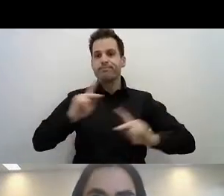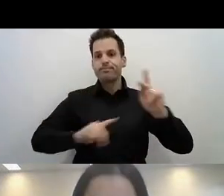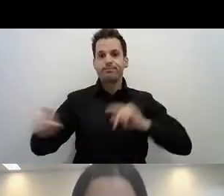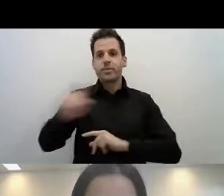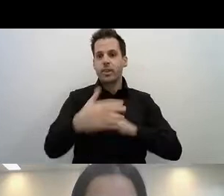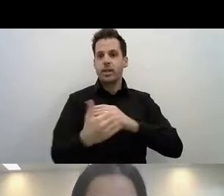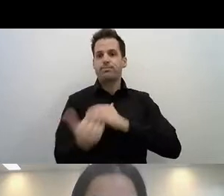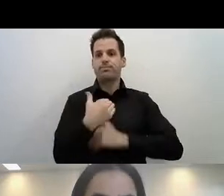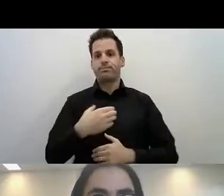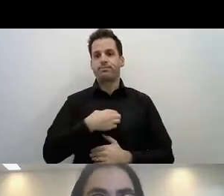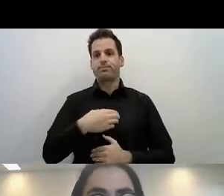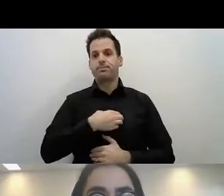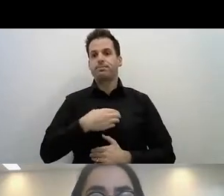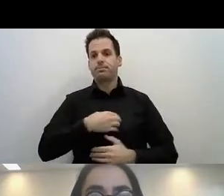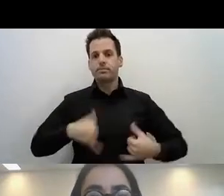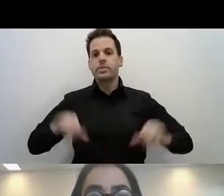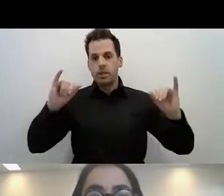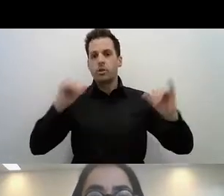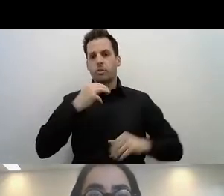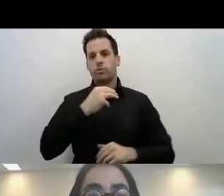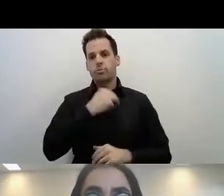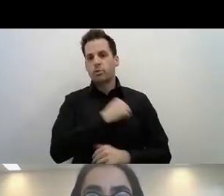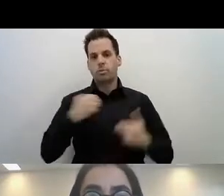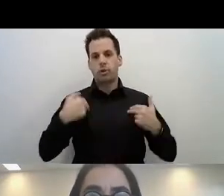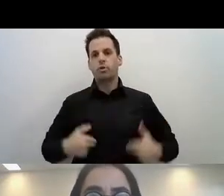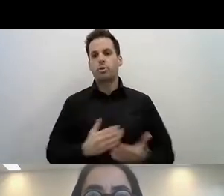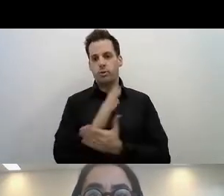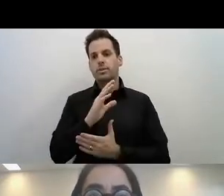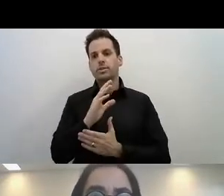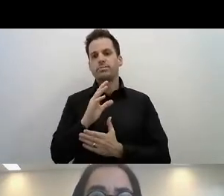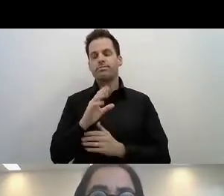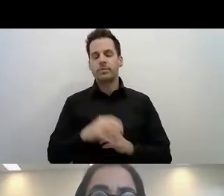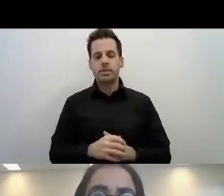human rights commission they include barriers like accessing public services with a service